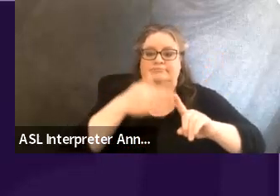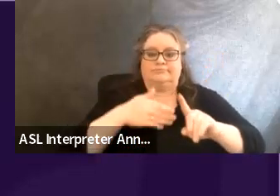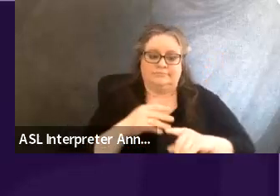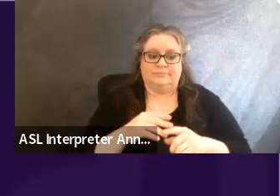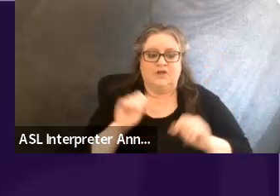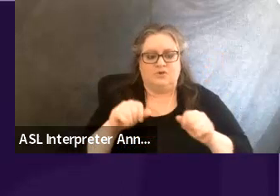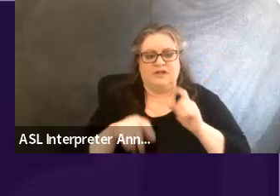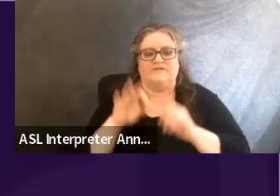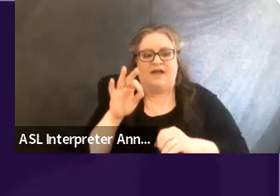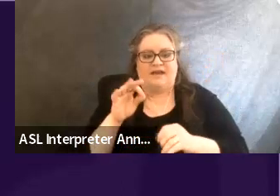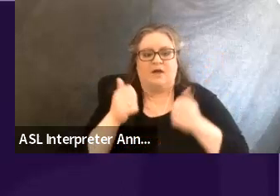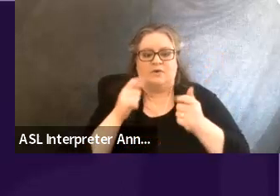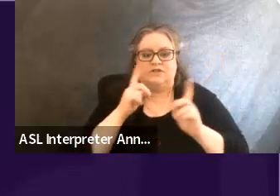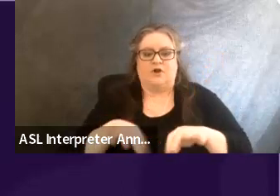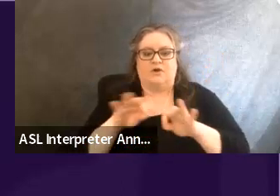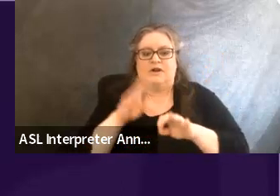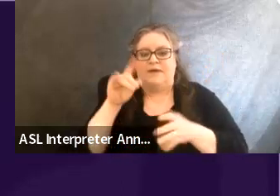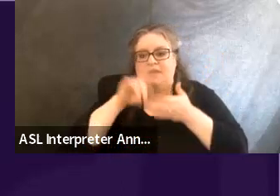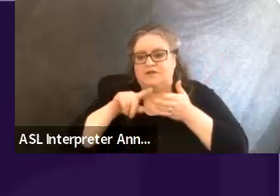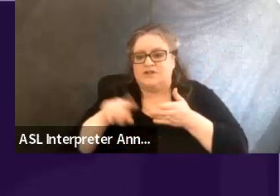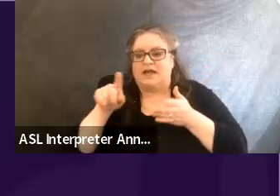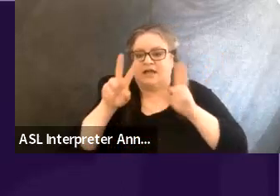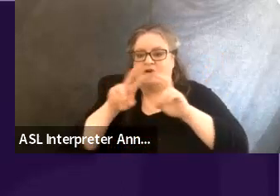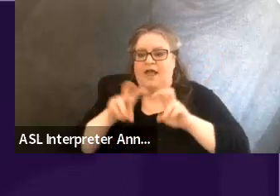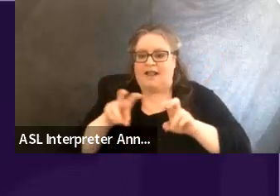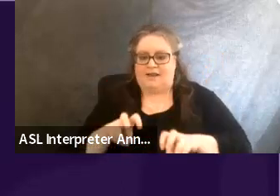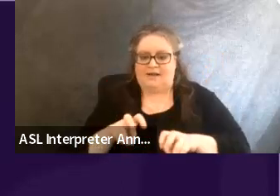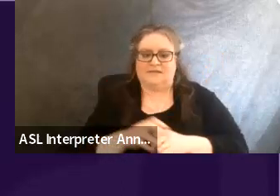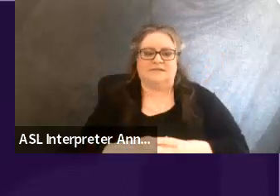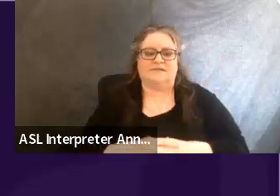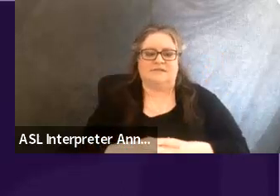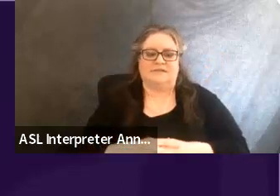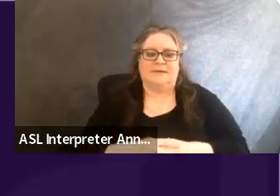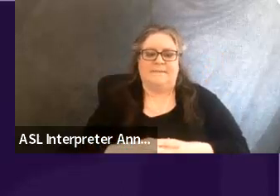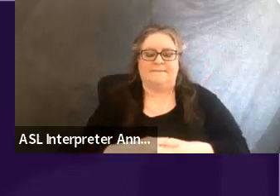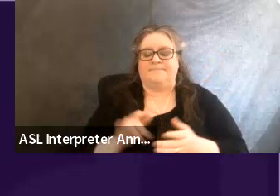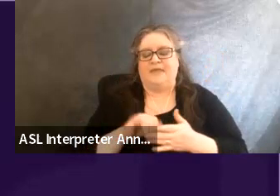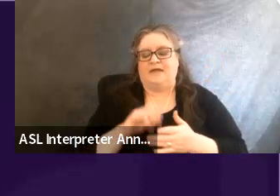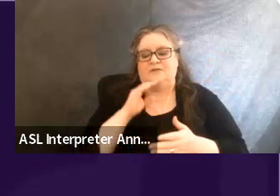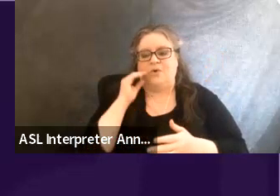are critical by checking your analytics and usually that's the homepage,